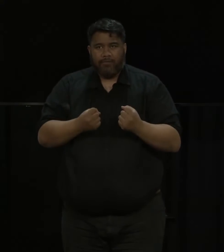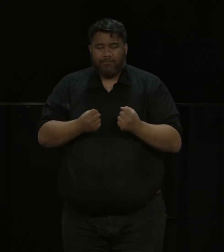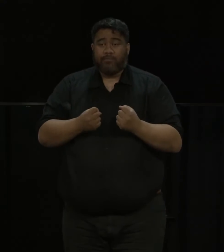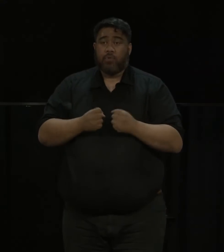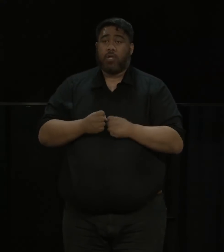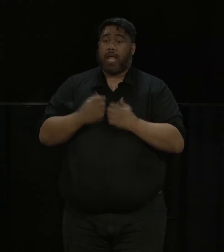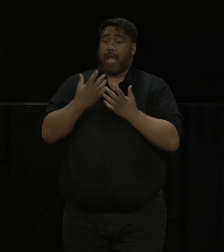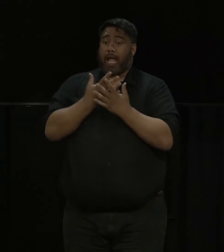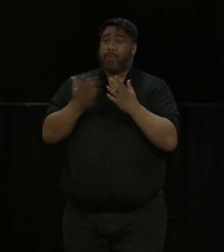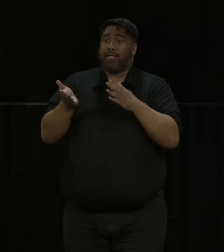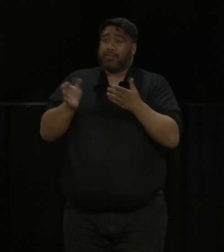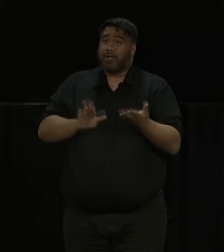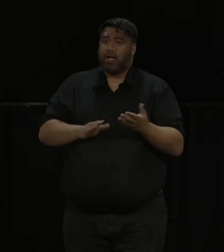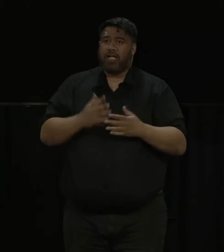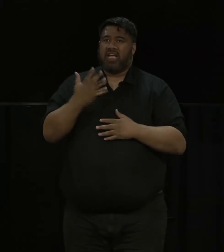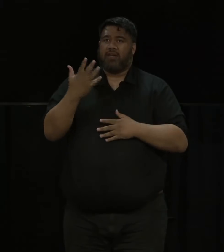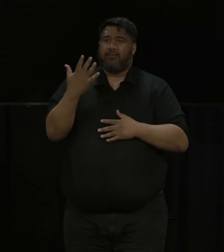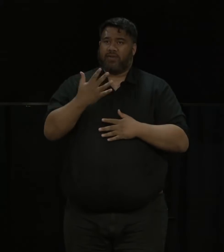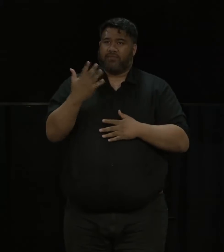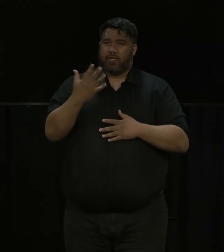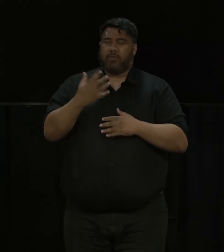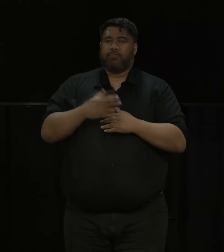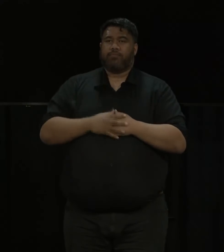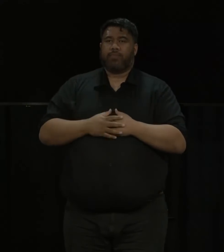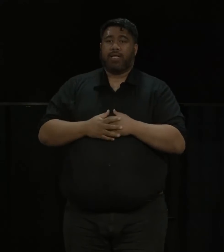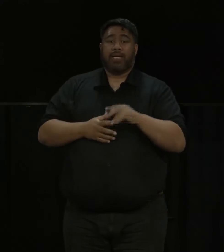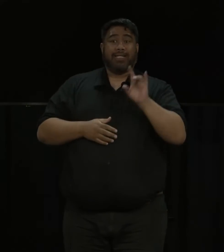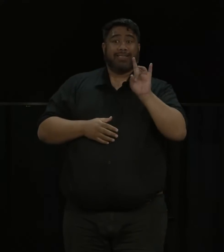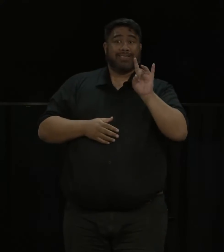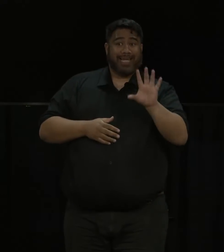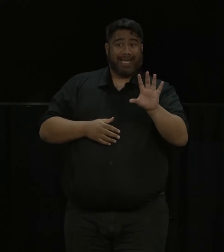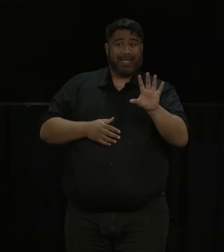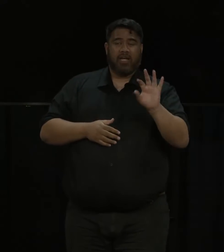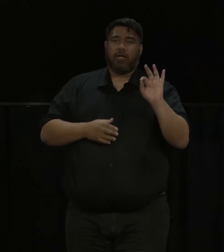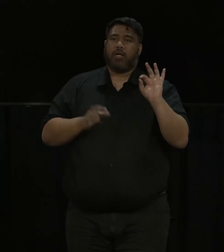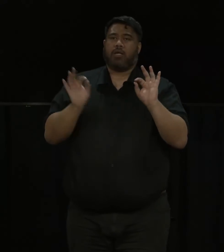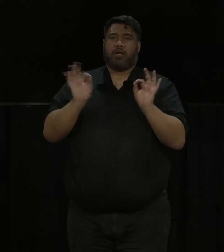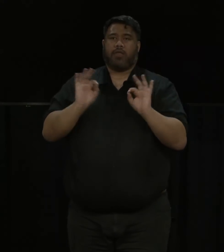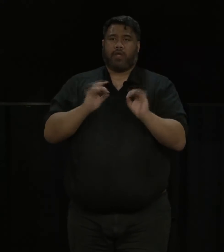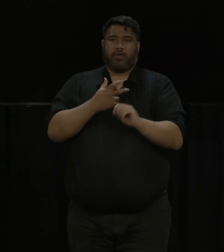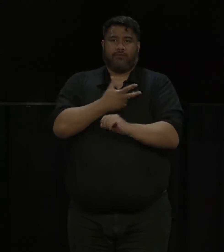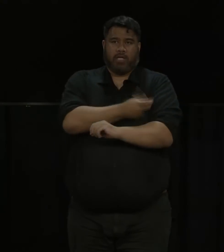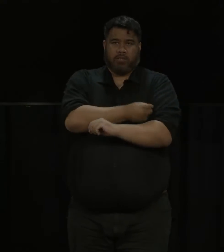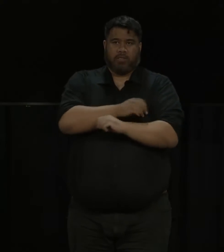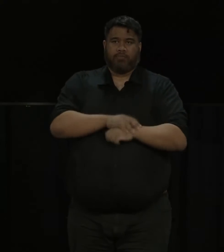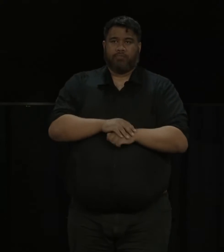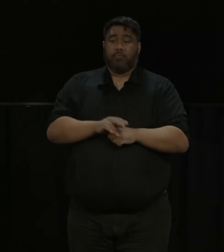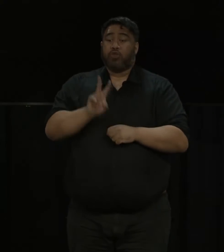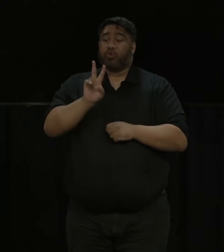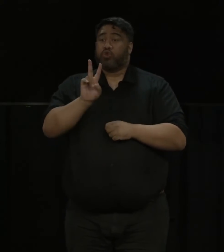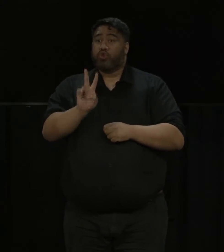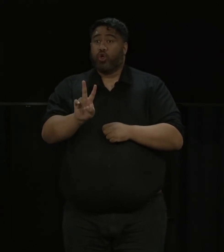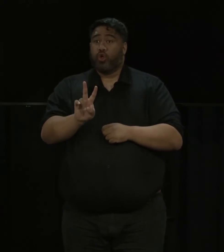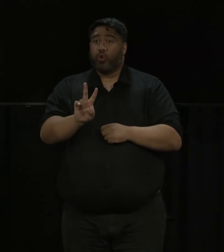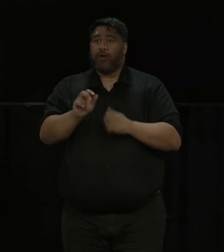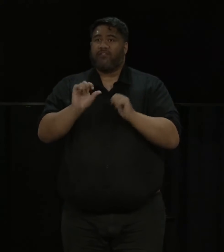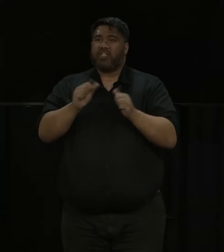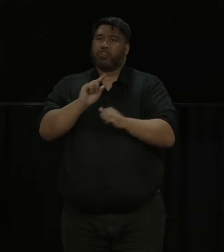this outbreak from COVID-19. What I can say is of the 15